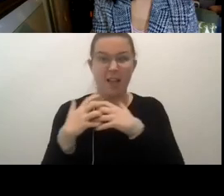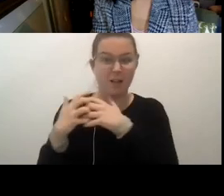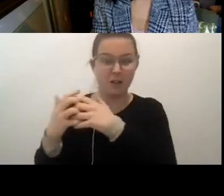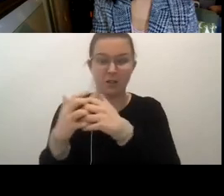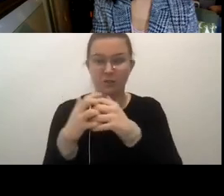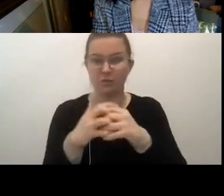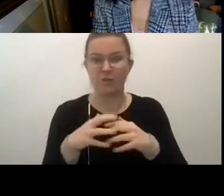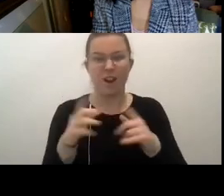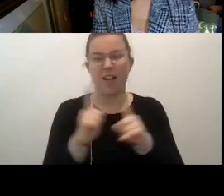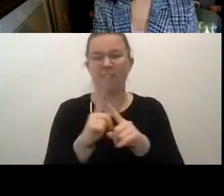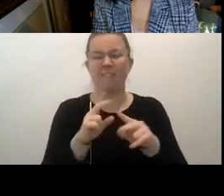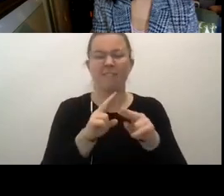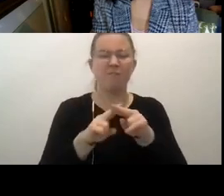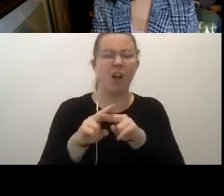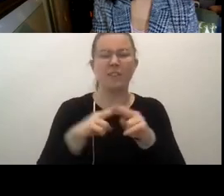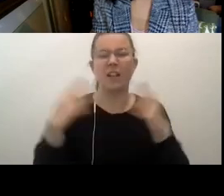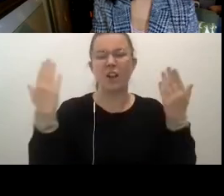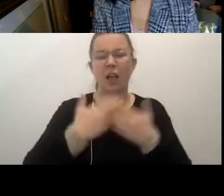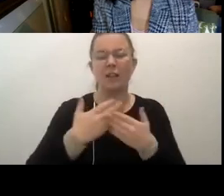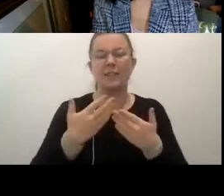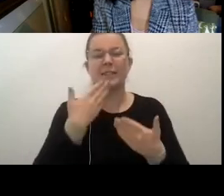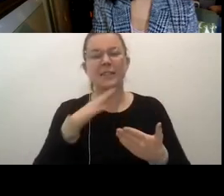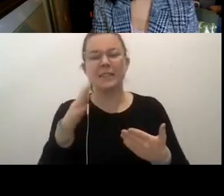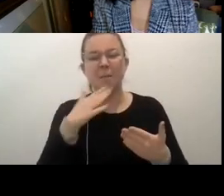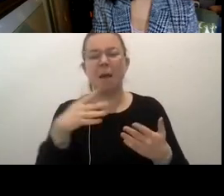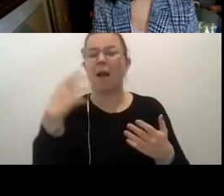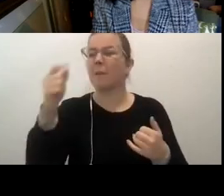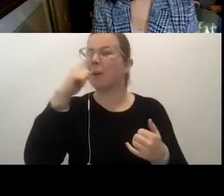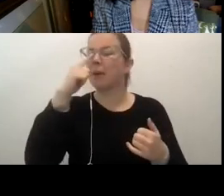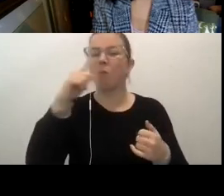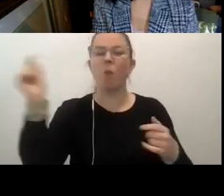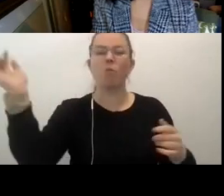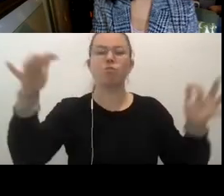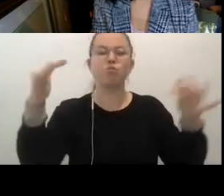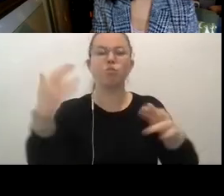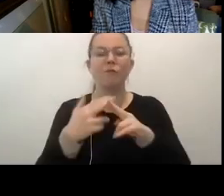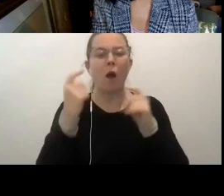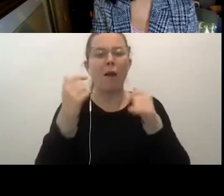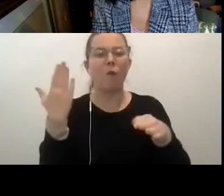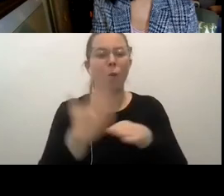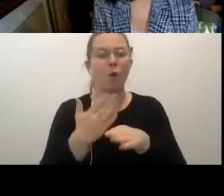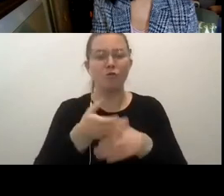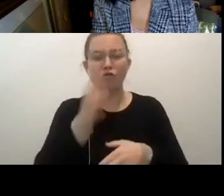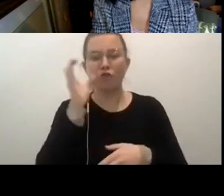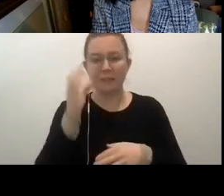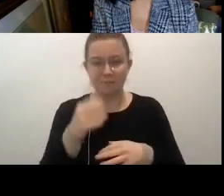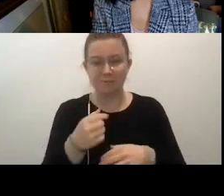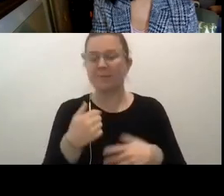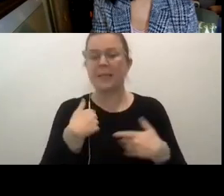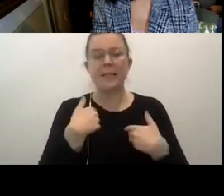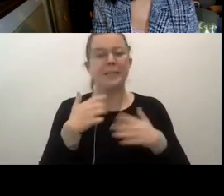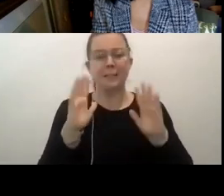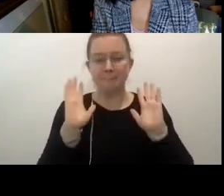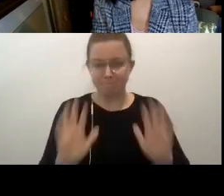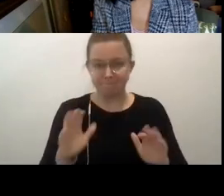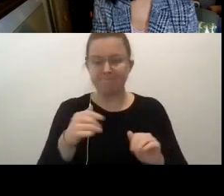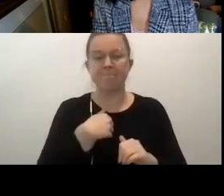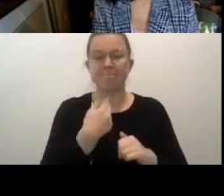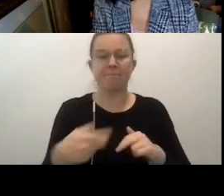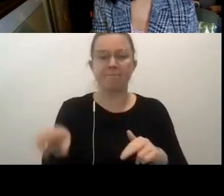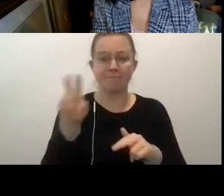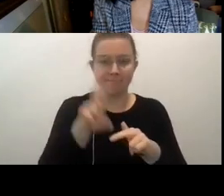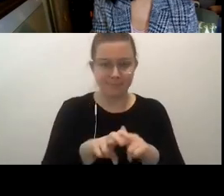Friday night, lots of after work drinks, and I sat down and I put my hands under my legs